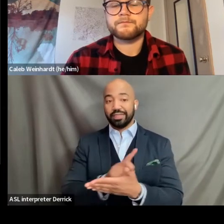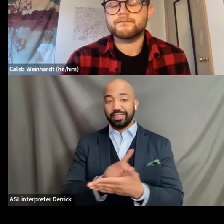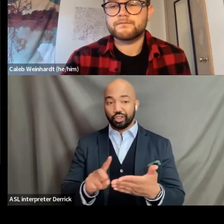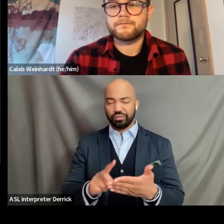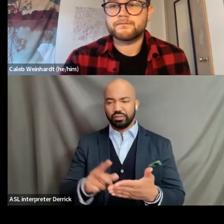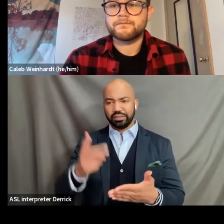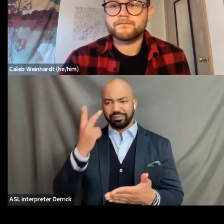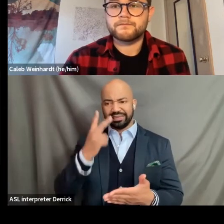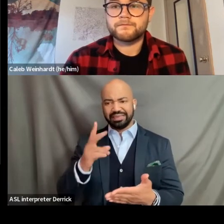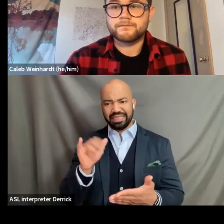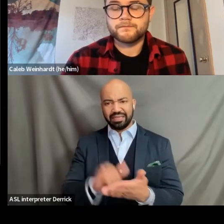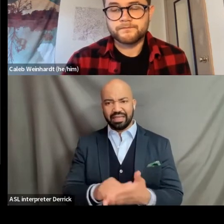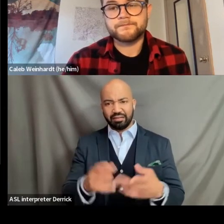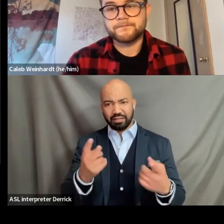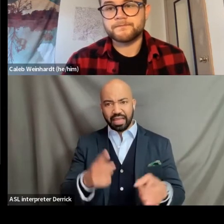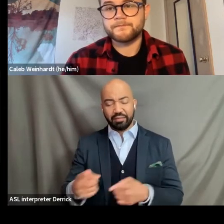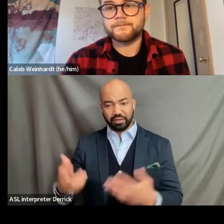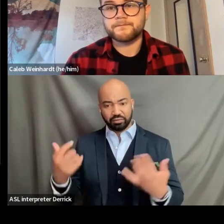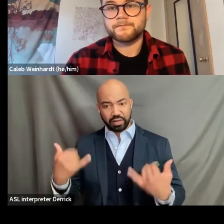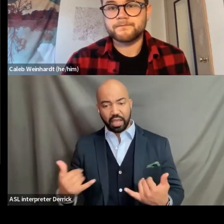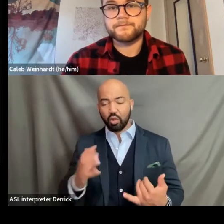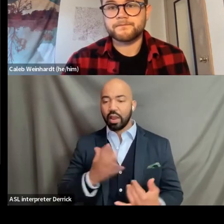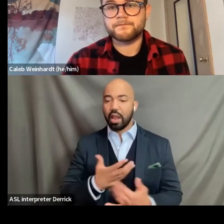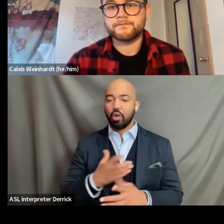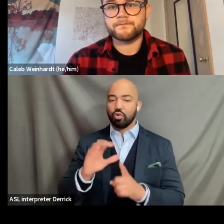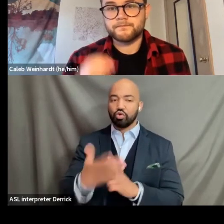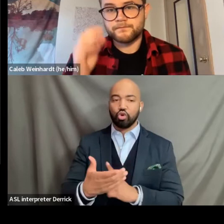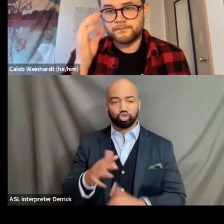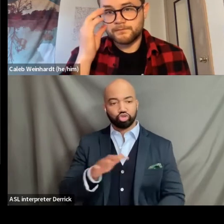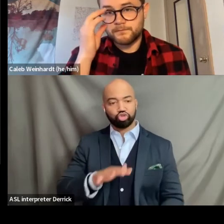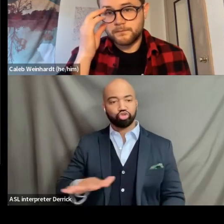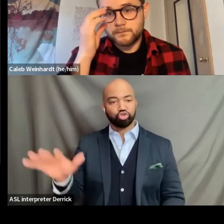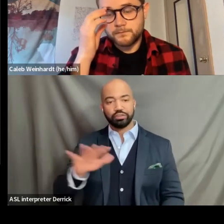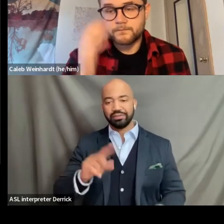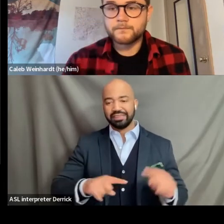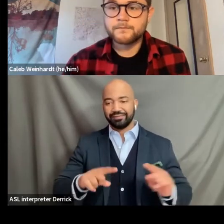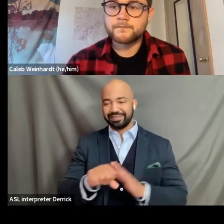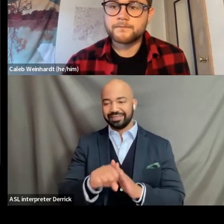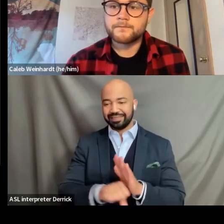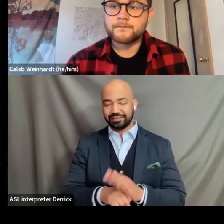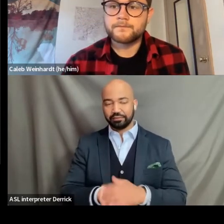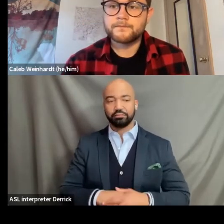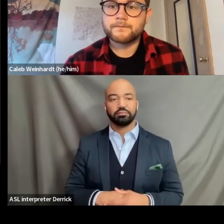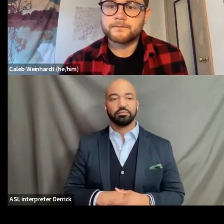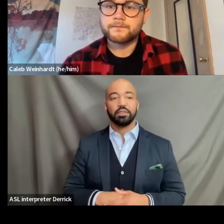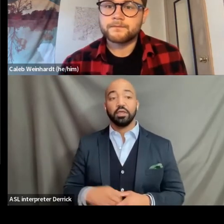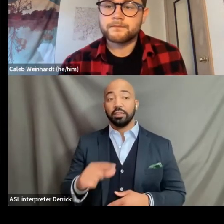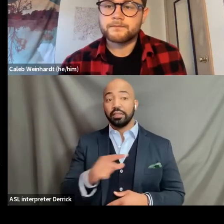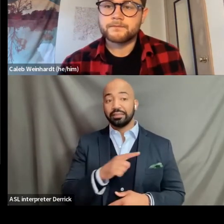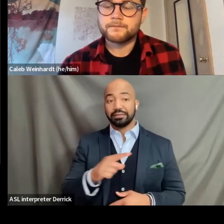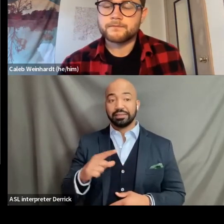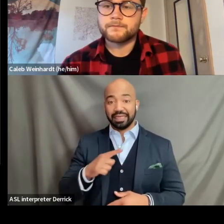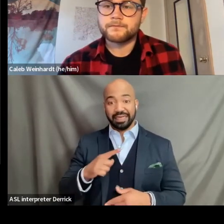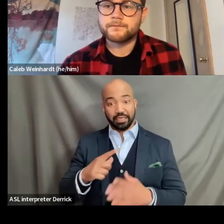in our culture right now and our states right now. So legislated discrimination can do a whole bunch of things.